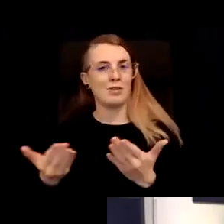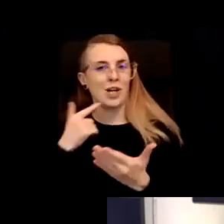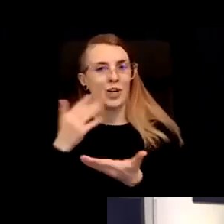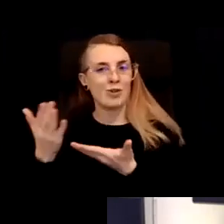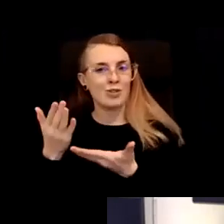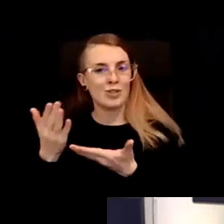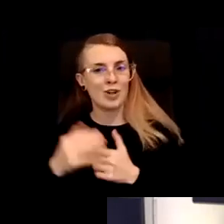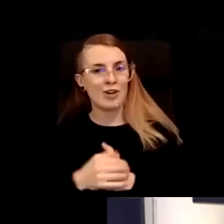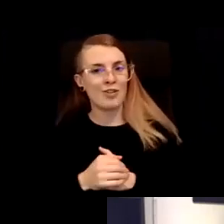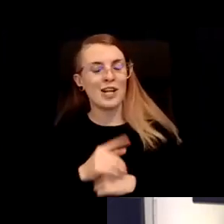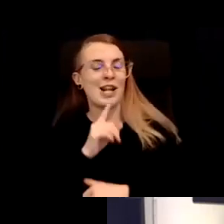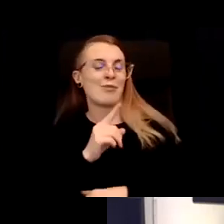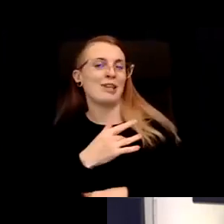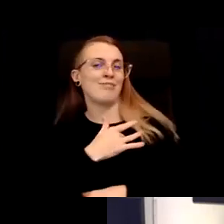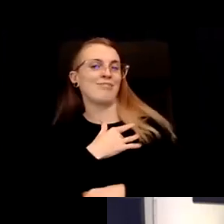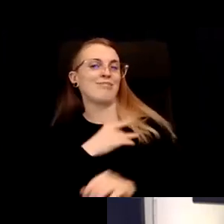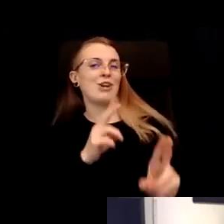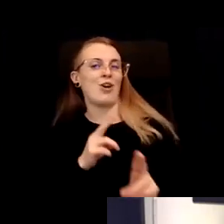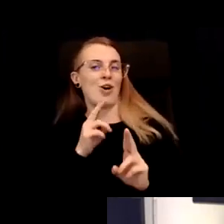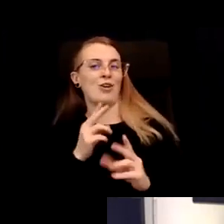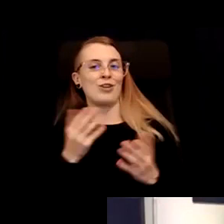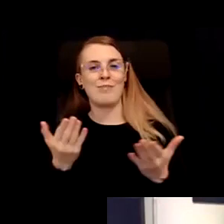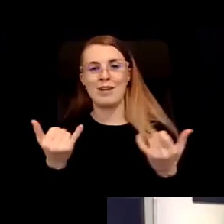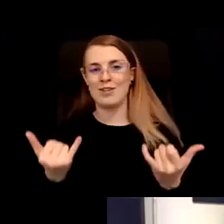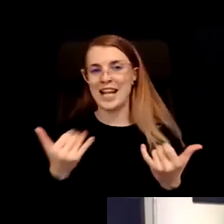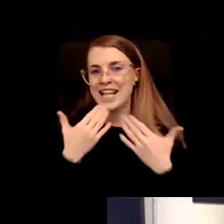And I'm very honored to be here today and thank you for inviting us.